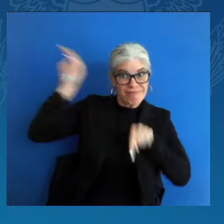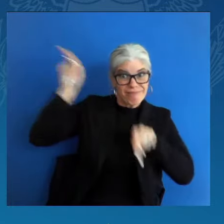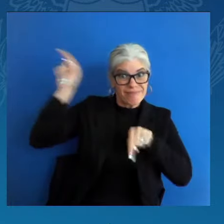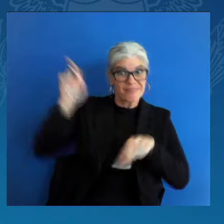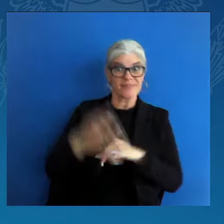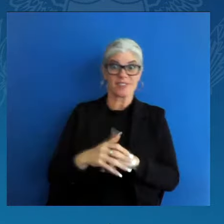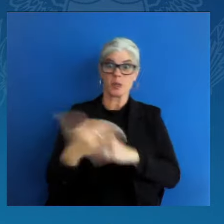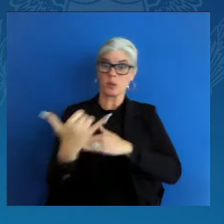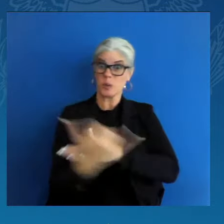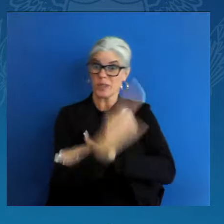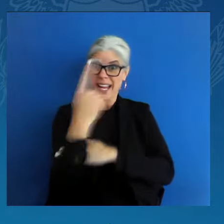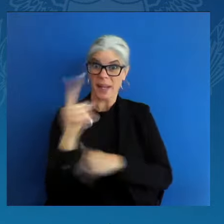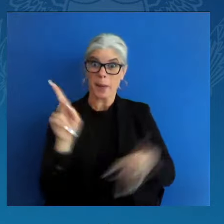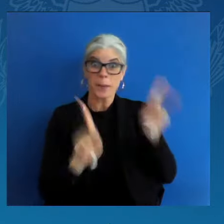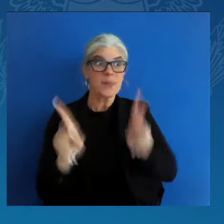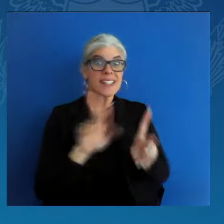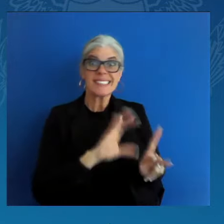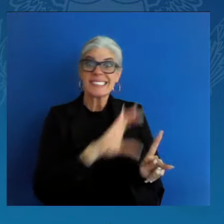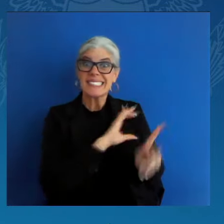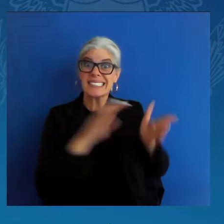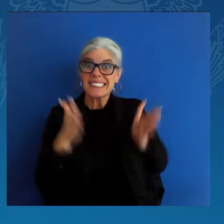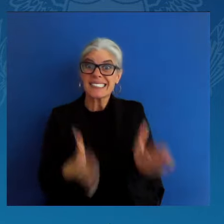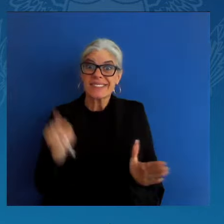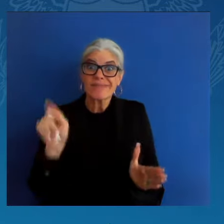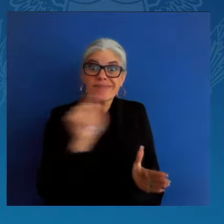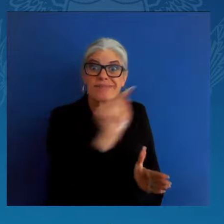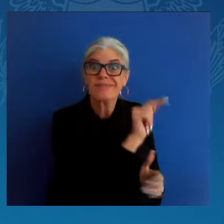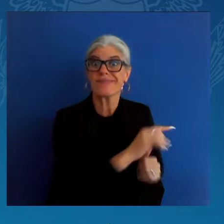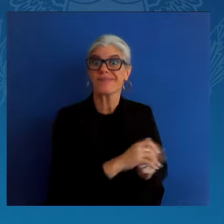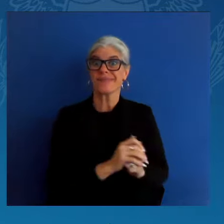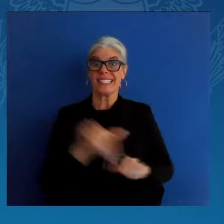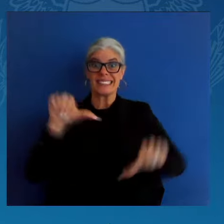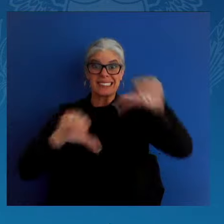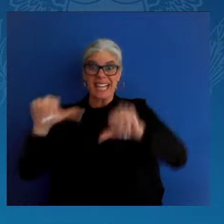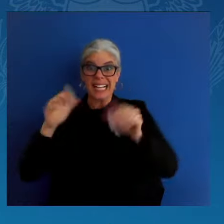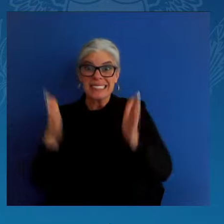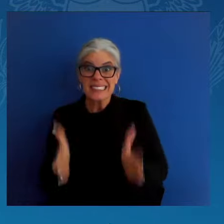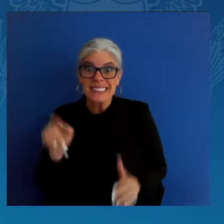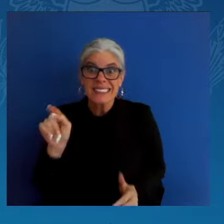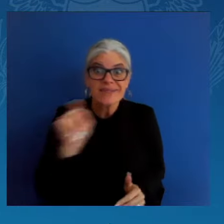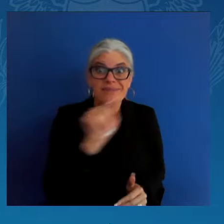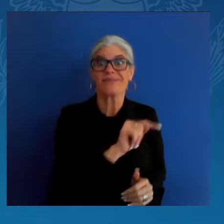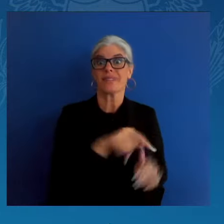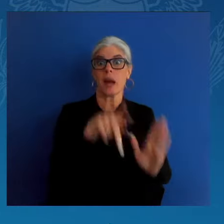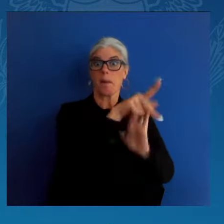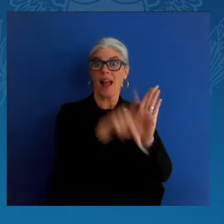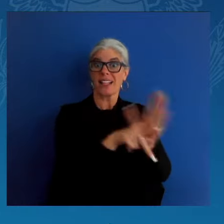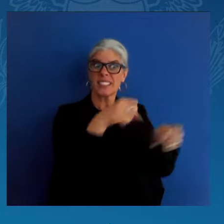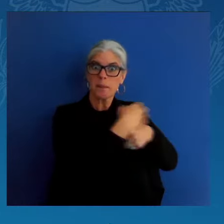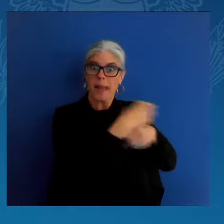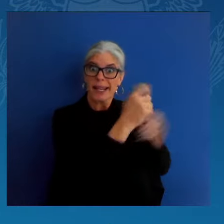collected in space to help fight against the climate crisis, to track deforestation,